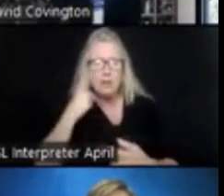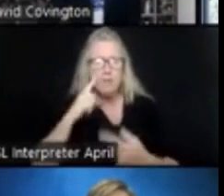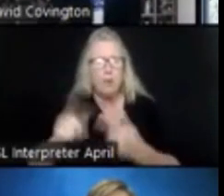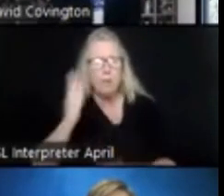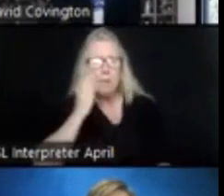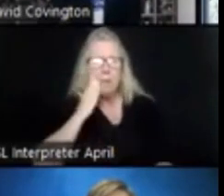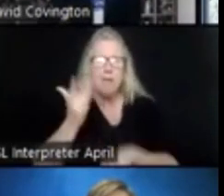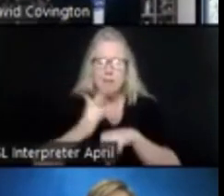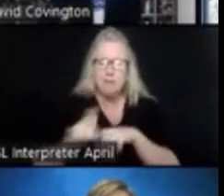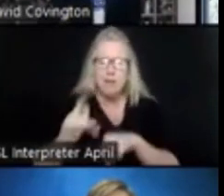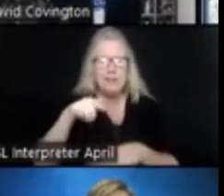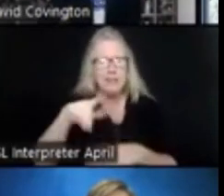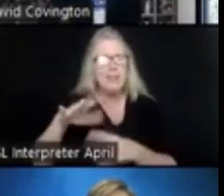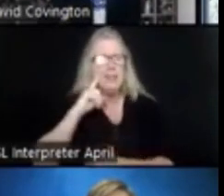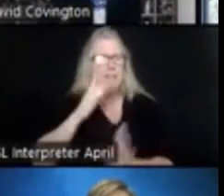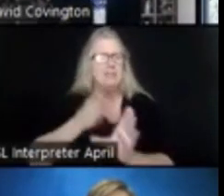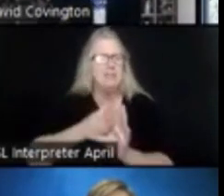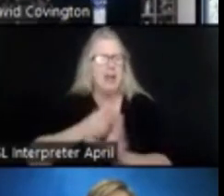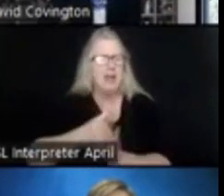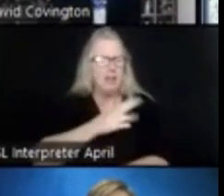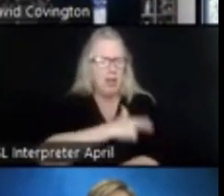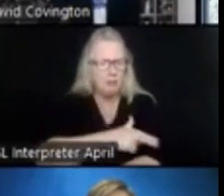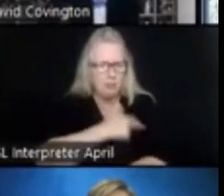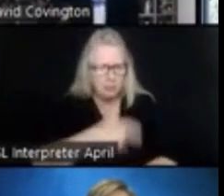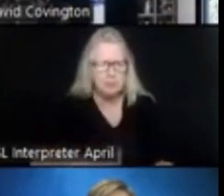HOSPITAL. WE ARE GOING TO COME BACK TO THAT.